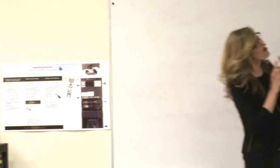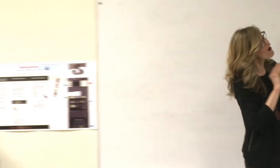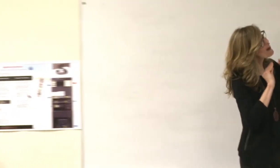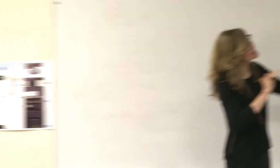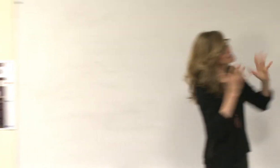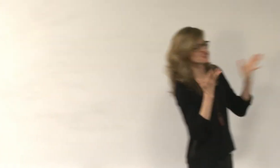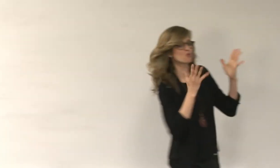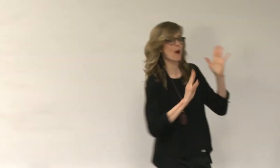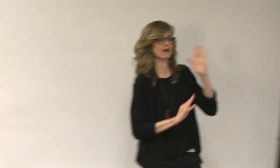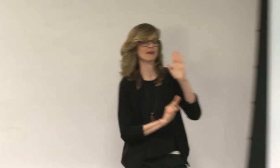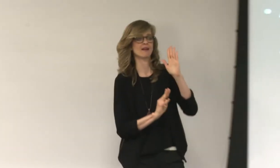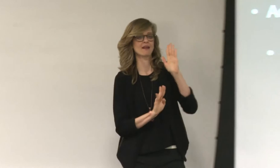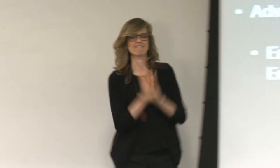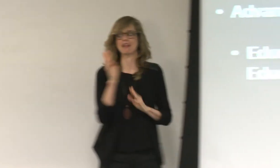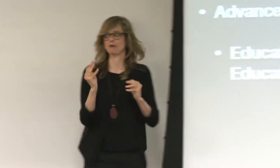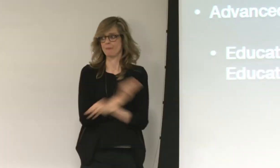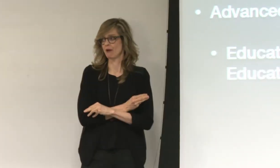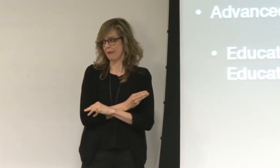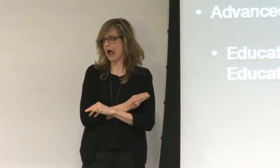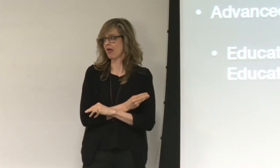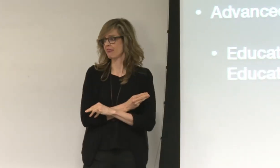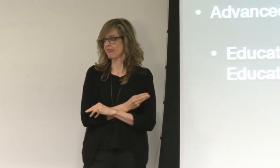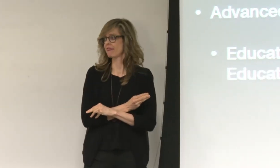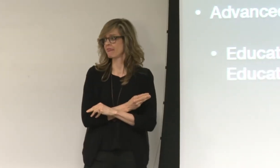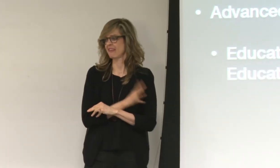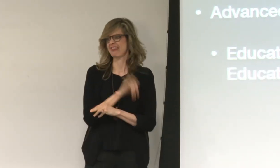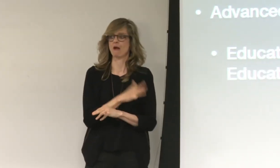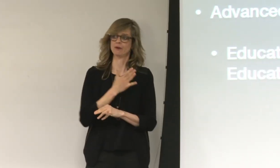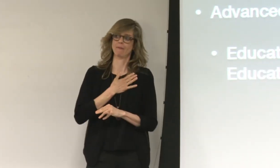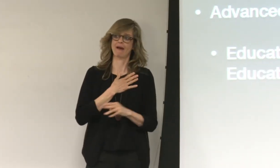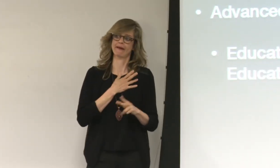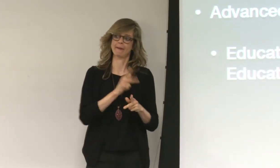I STARTED TEACHING DEVELOPMENTAL MATH.